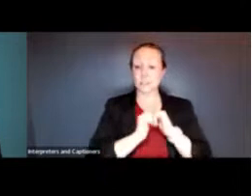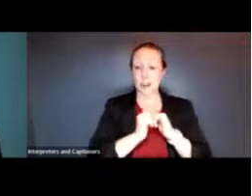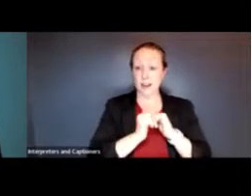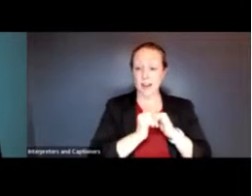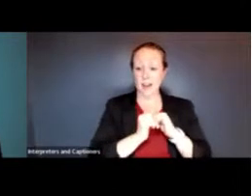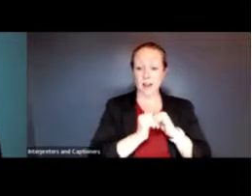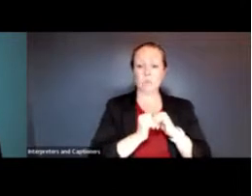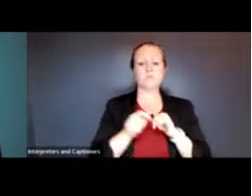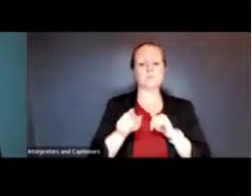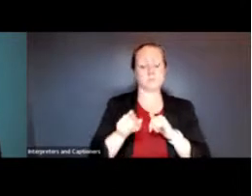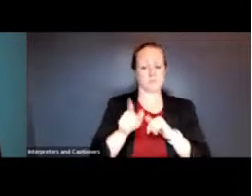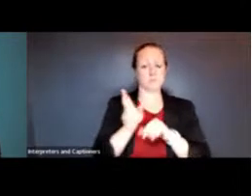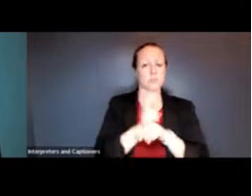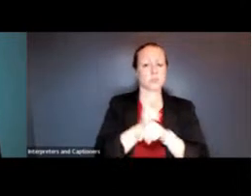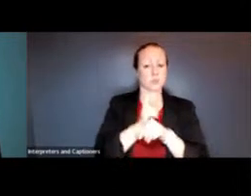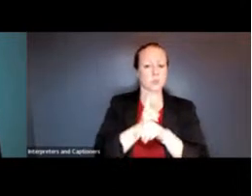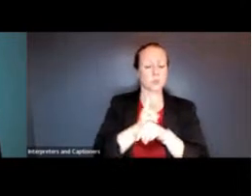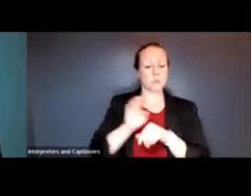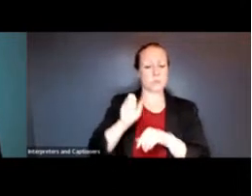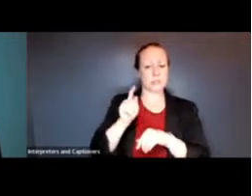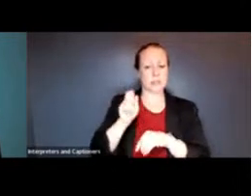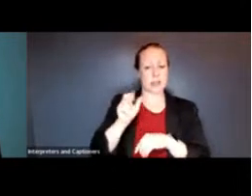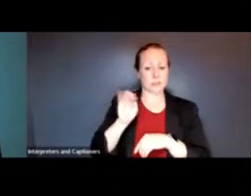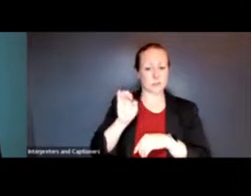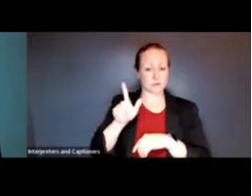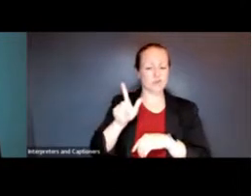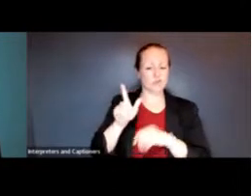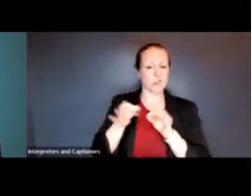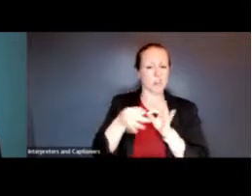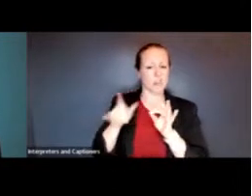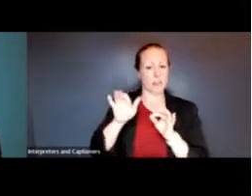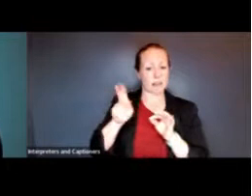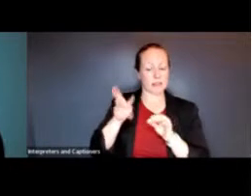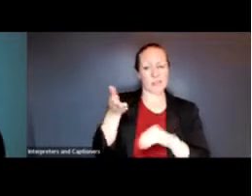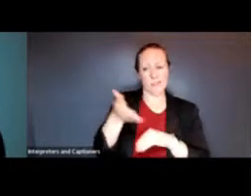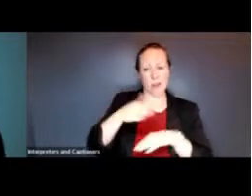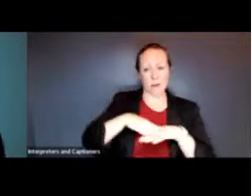external link that's on the on the screen and will also be entered into into the chat.